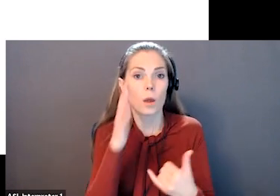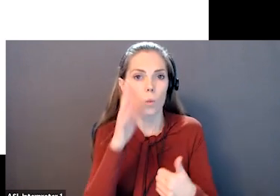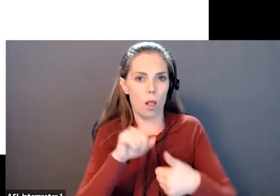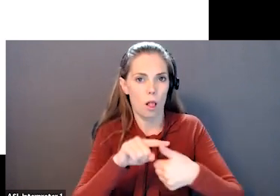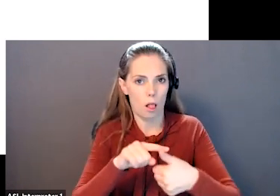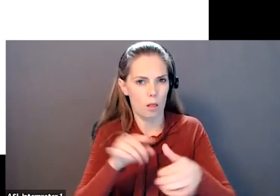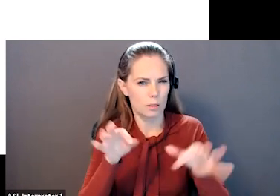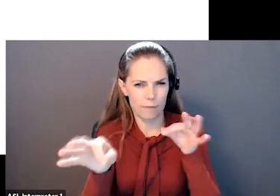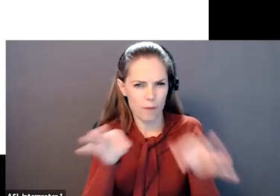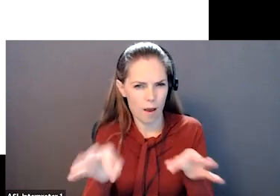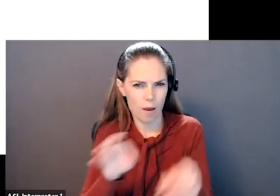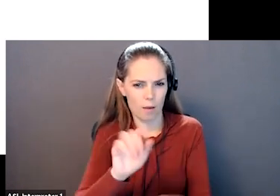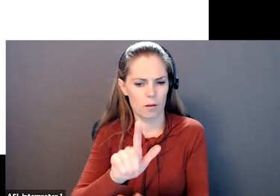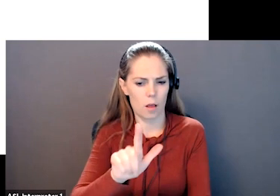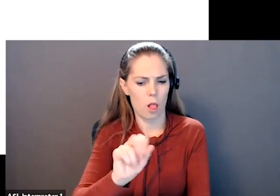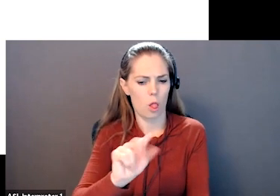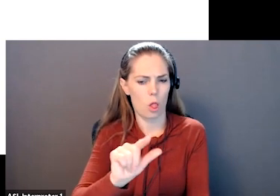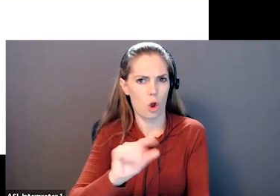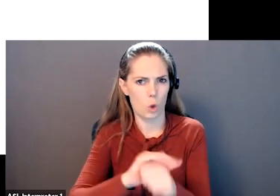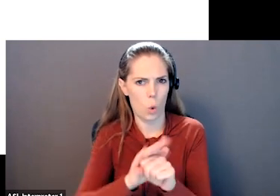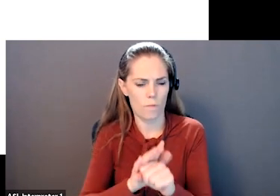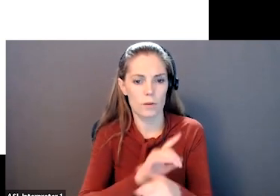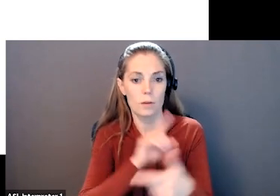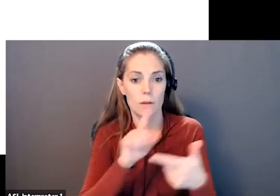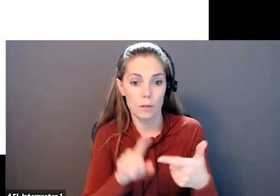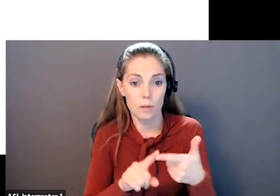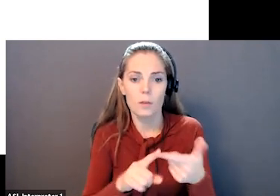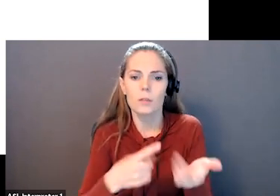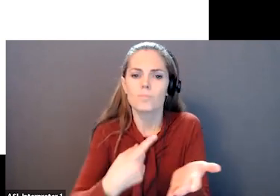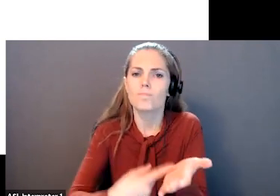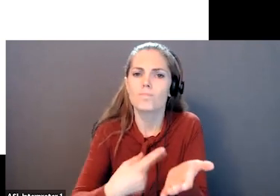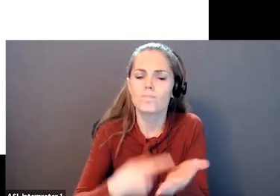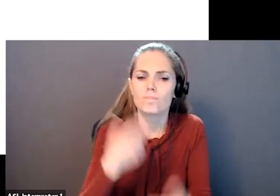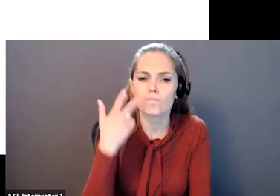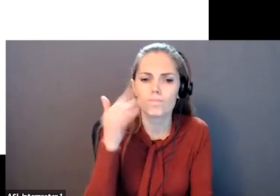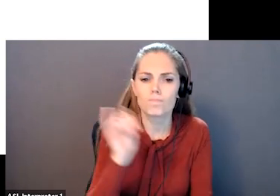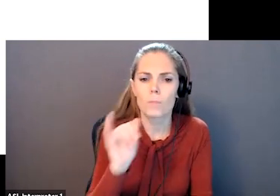concept of episodic disability and the episodic disability framework as it relates to long COVID